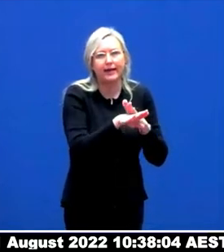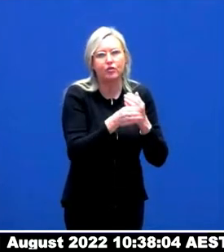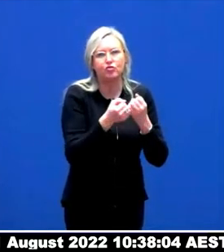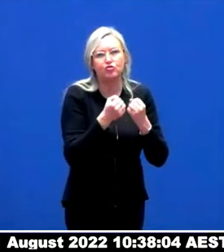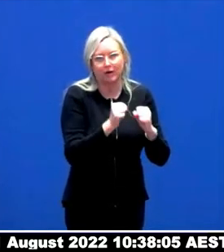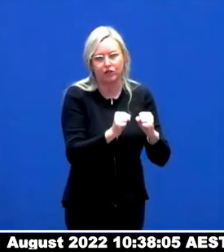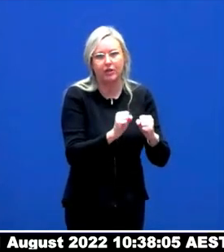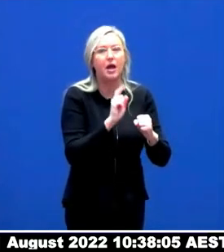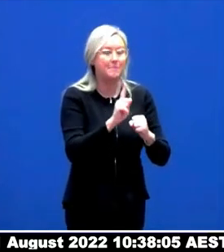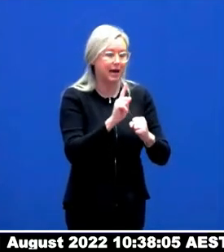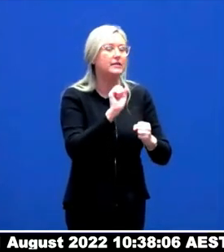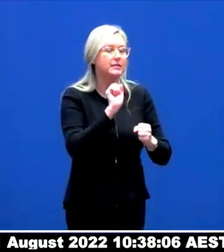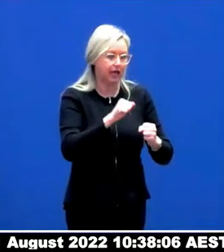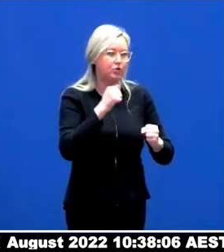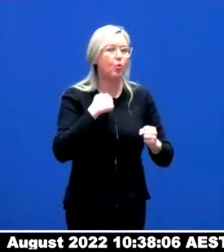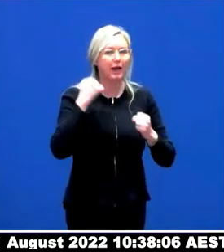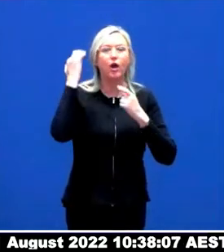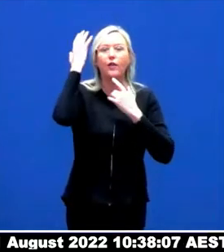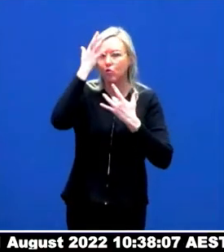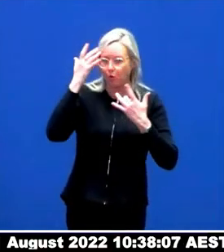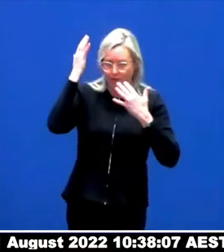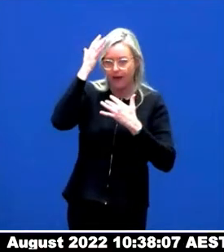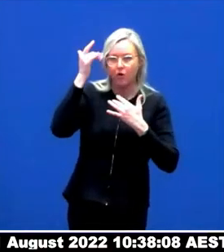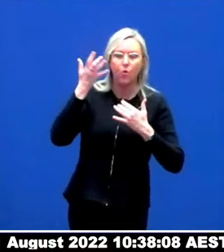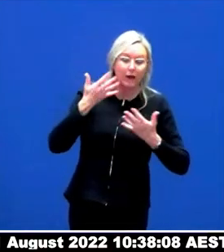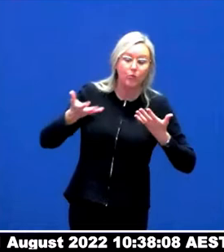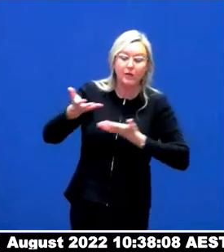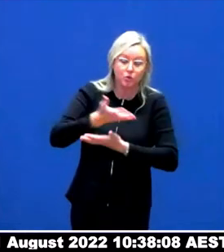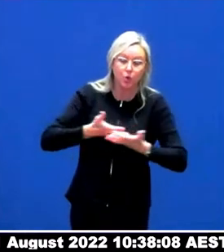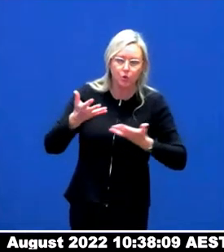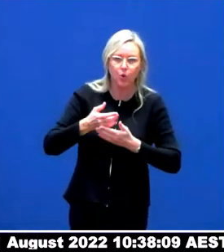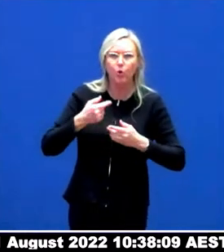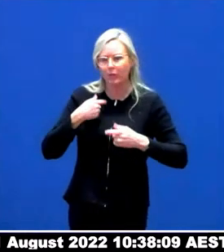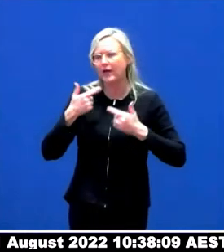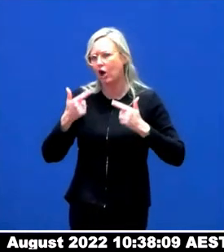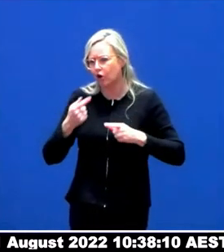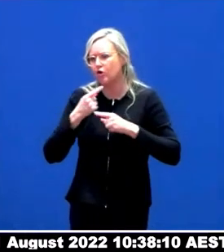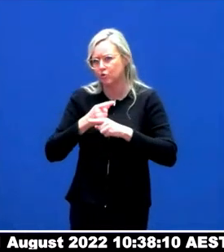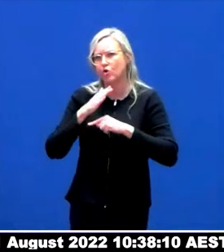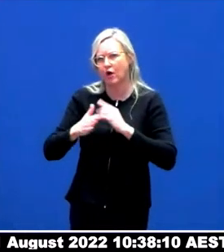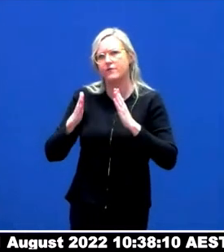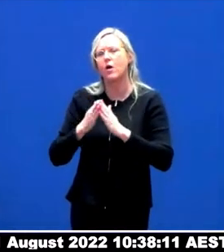a consideration in the consultation process. And, in fact, during the consultation process, there were at least five